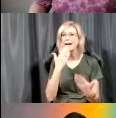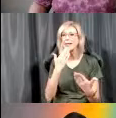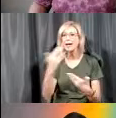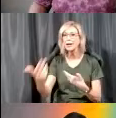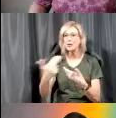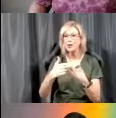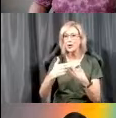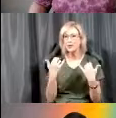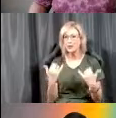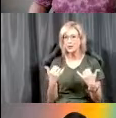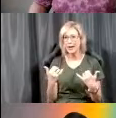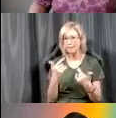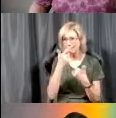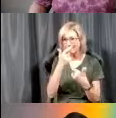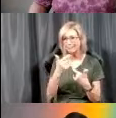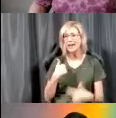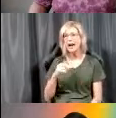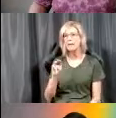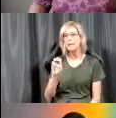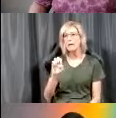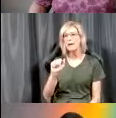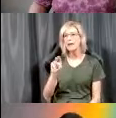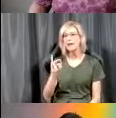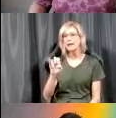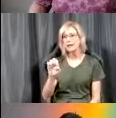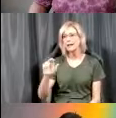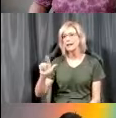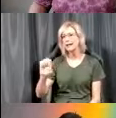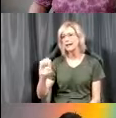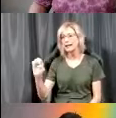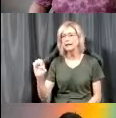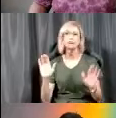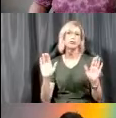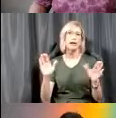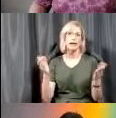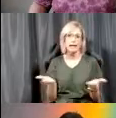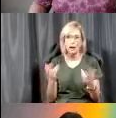. I am Mellanie Lee. And it' s great to be here. And see everybody.